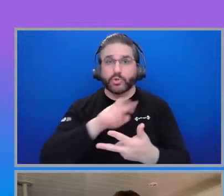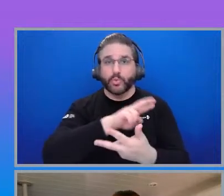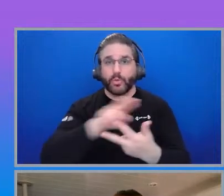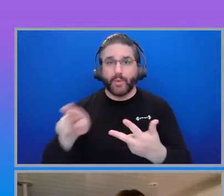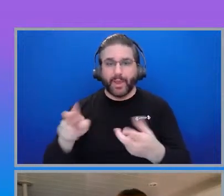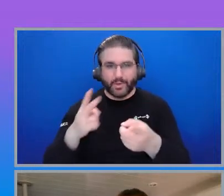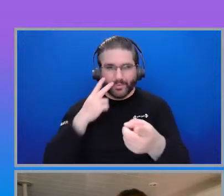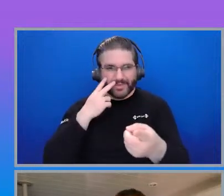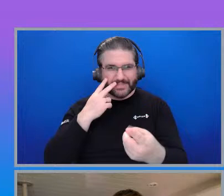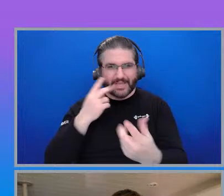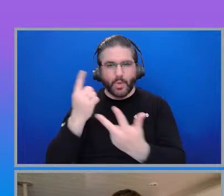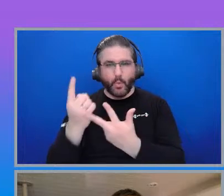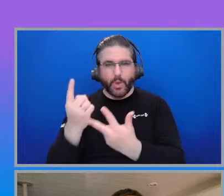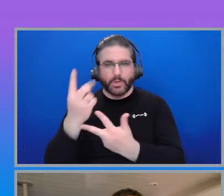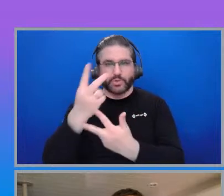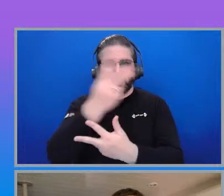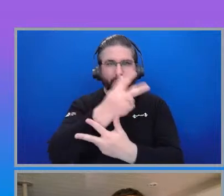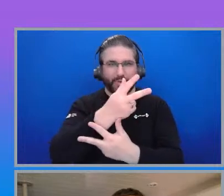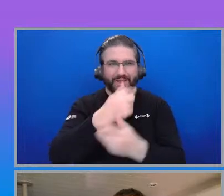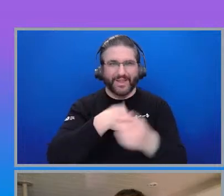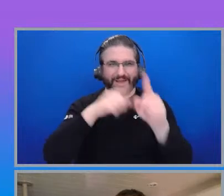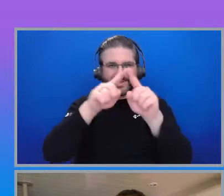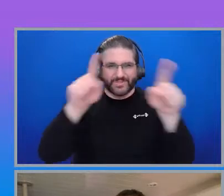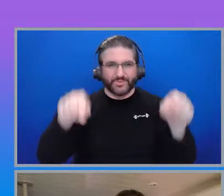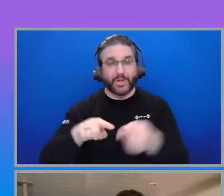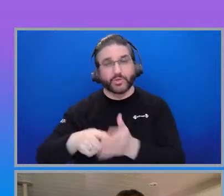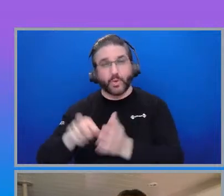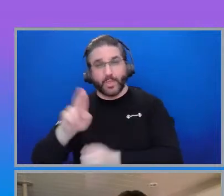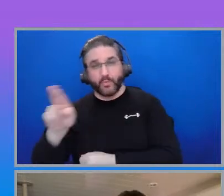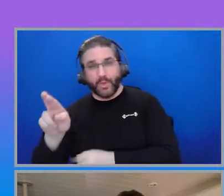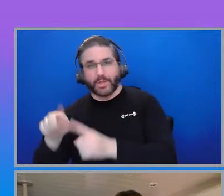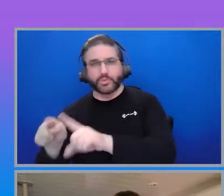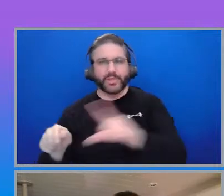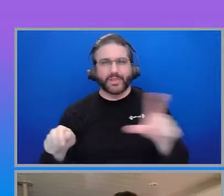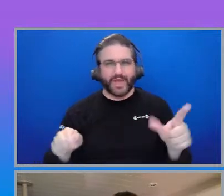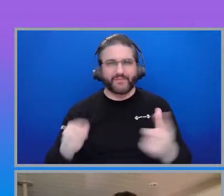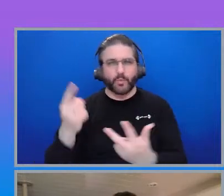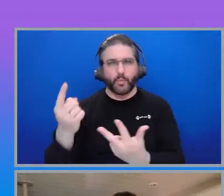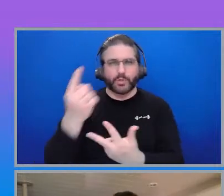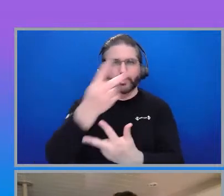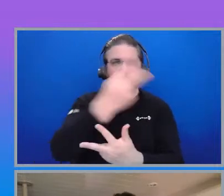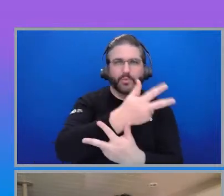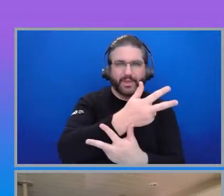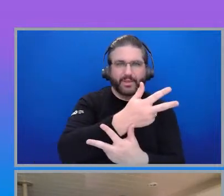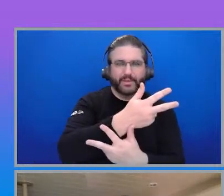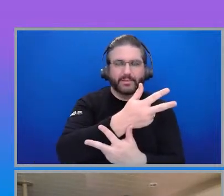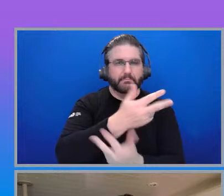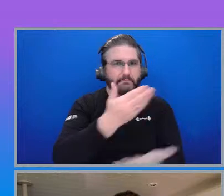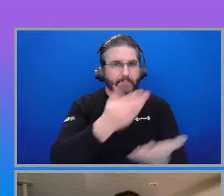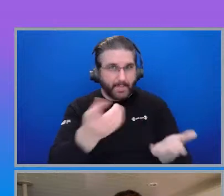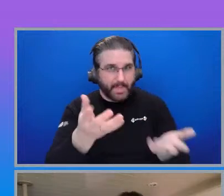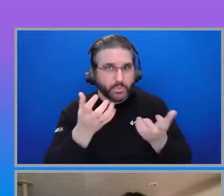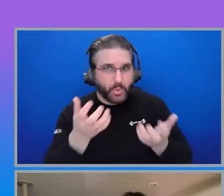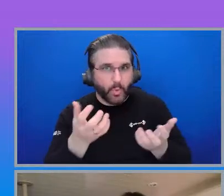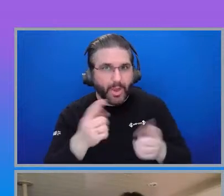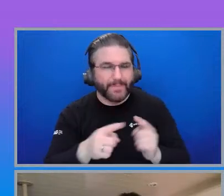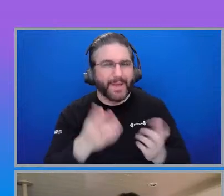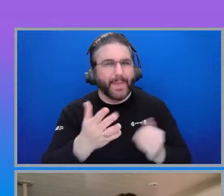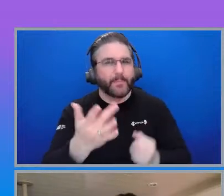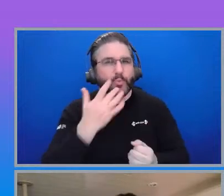one, two, three sort of back from the right edge to the left. Now that might be what you want